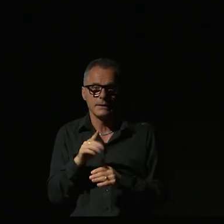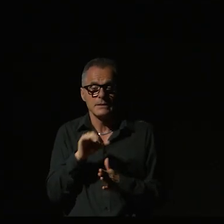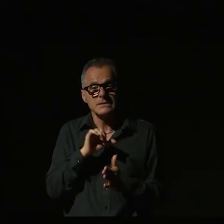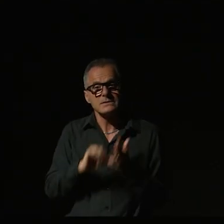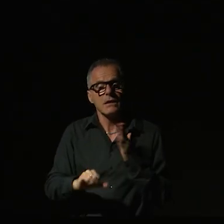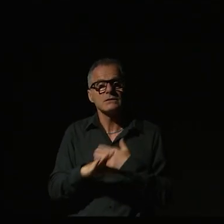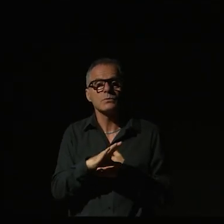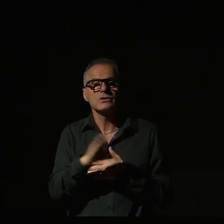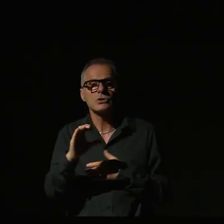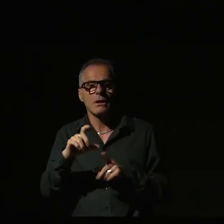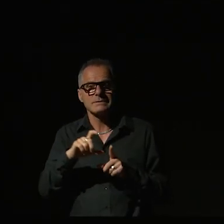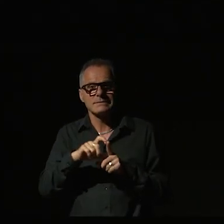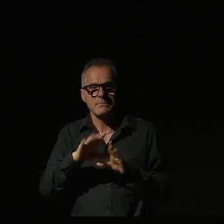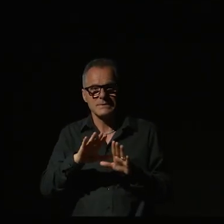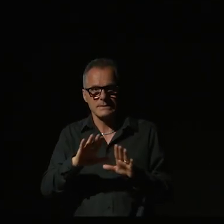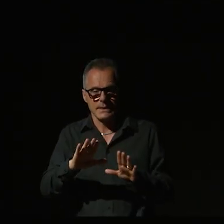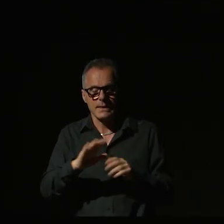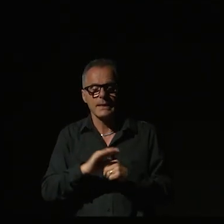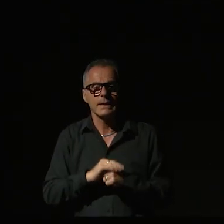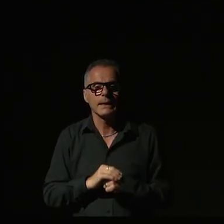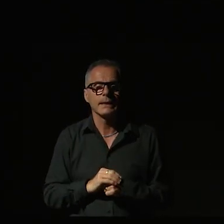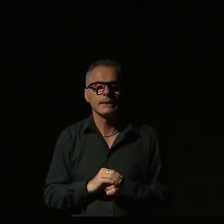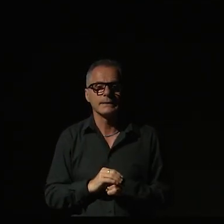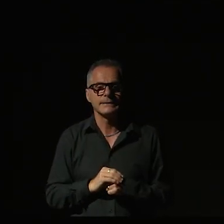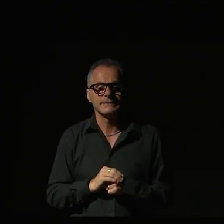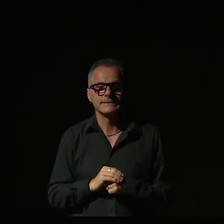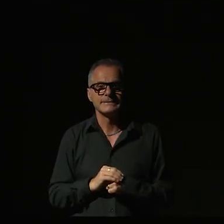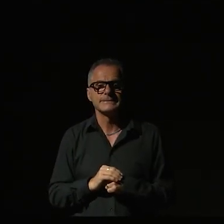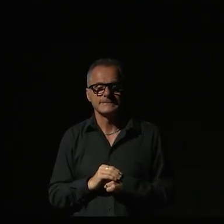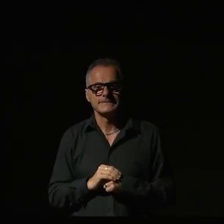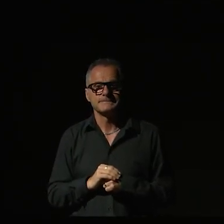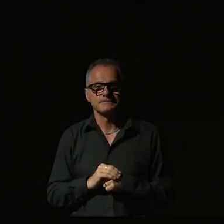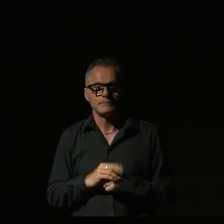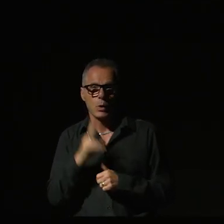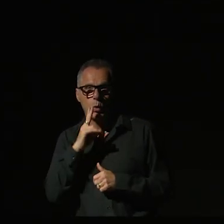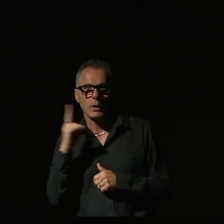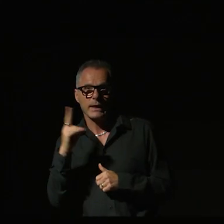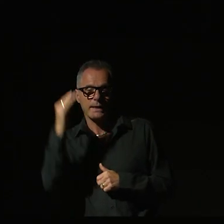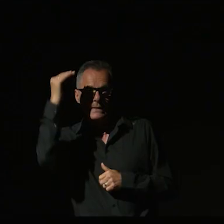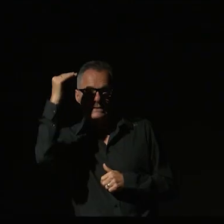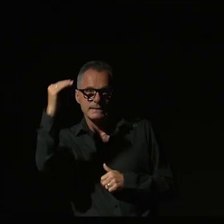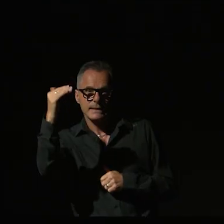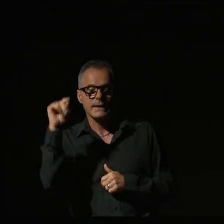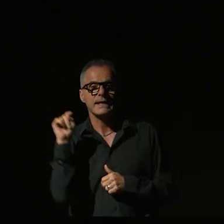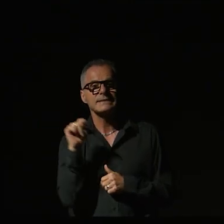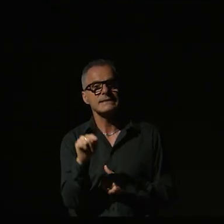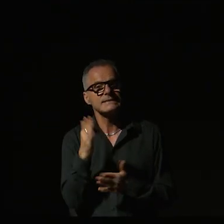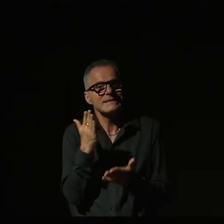who made brilliant analysis of the iconography of the ceiling, is that is actually Venus.